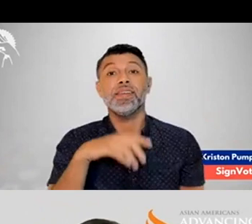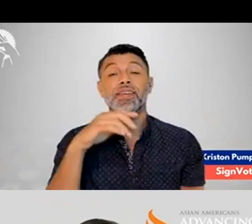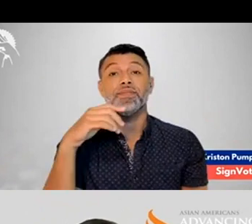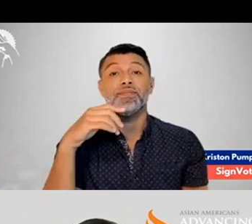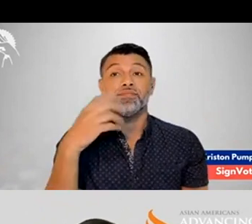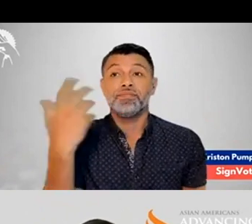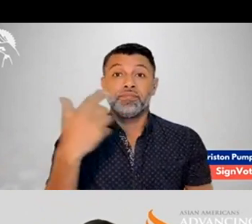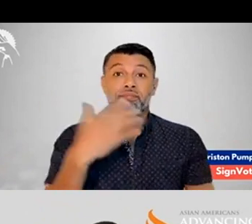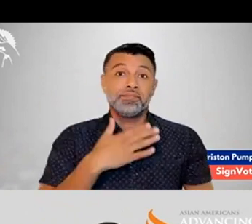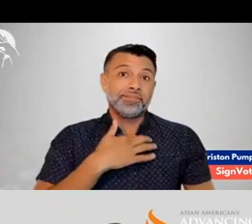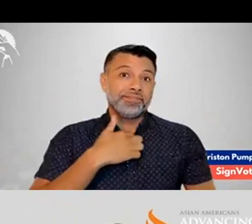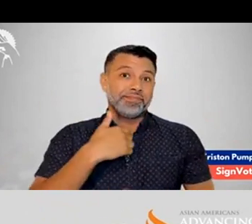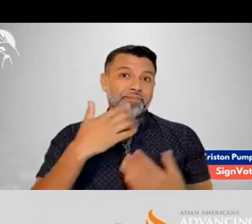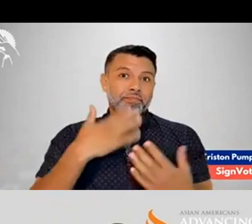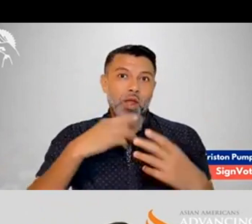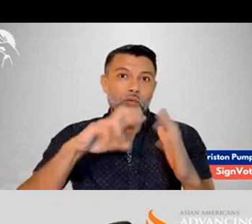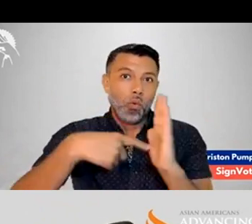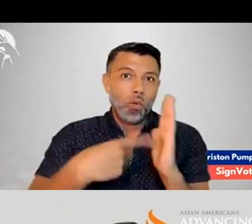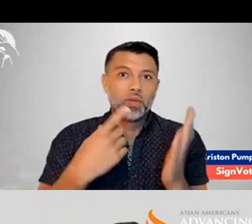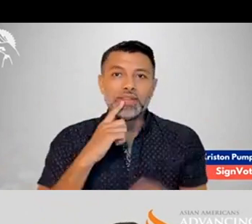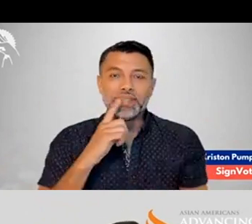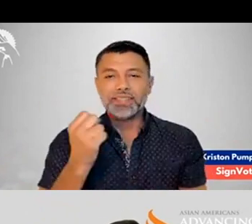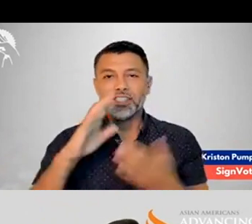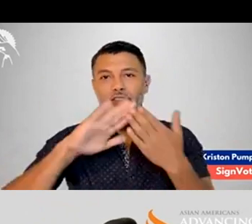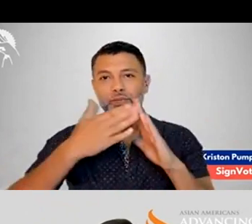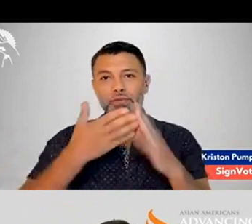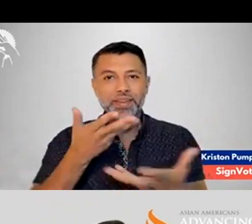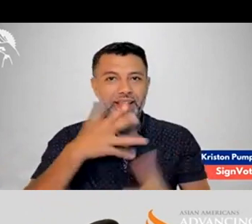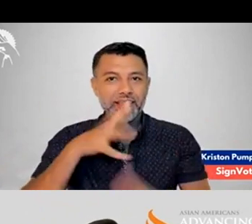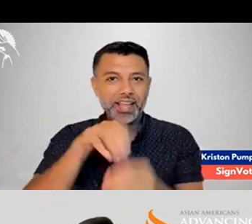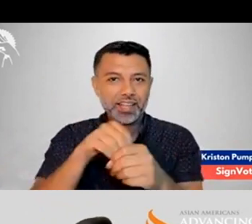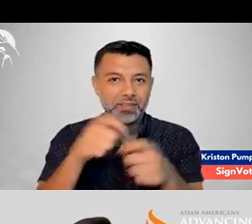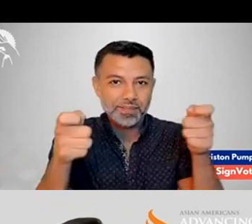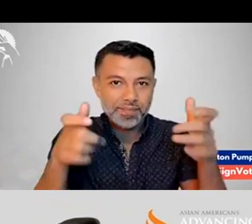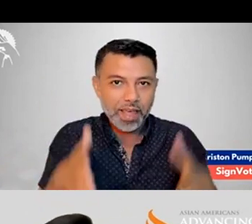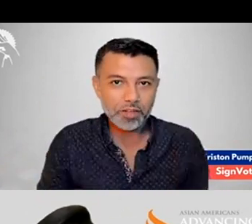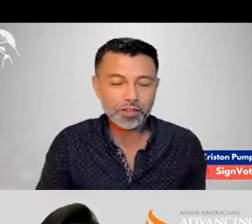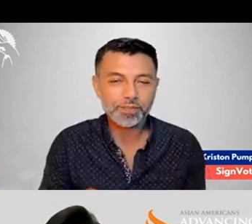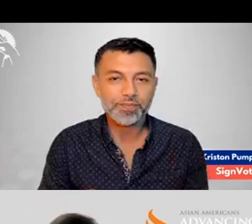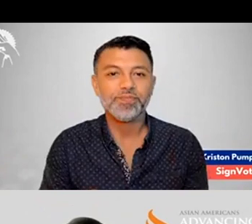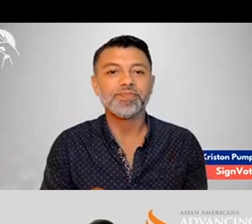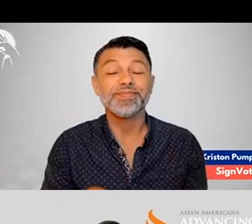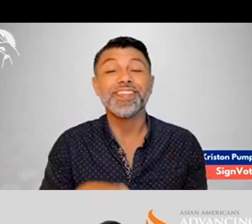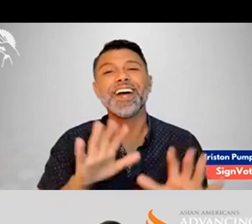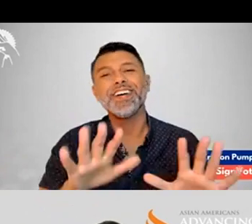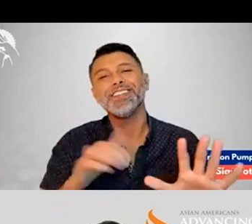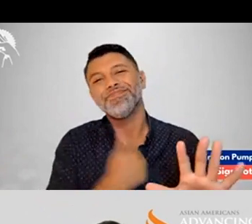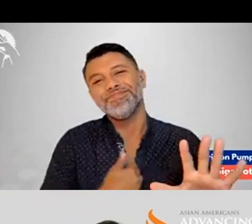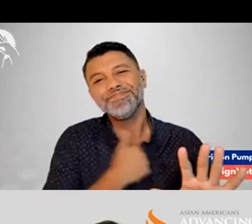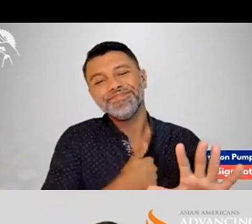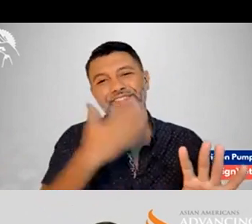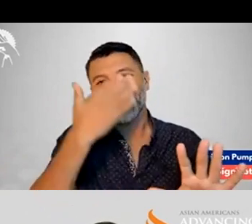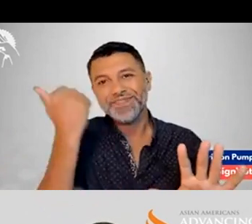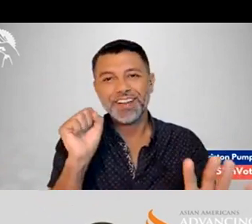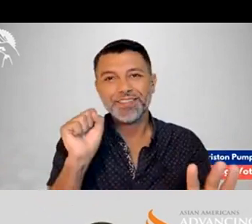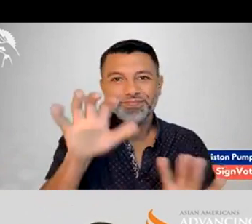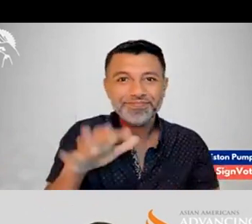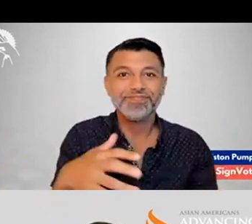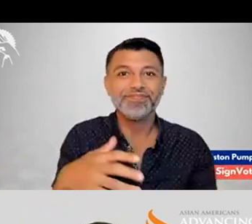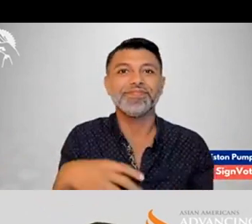And we have an organization called sign vote, the Felicia active is under CSD and I'm the Community Engagement manager.